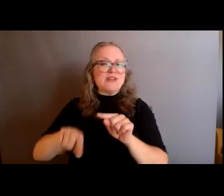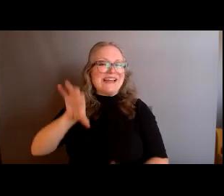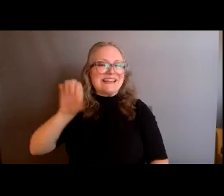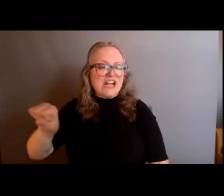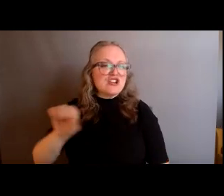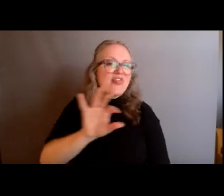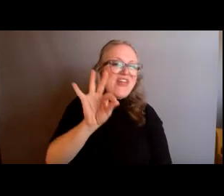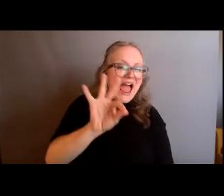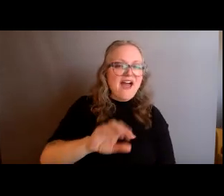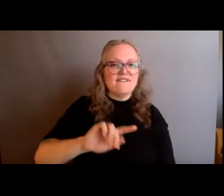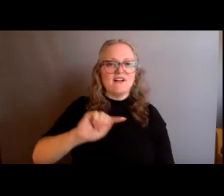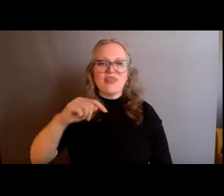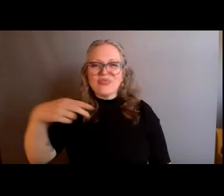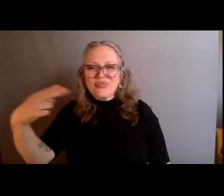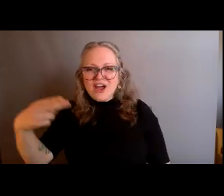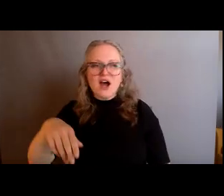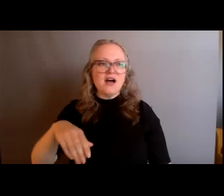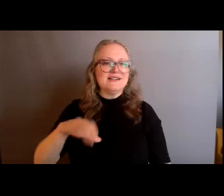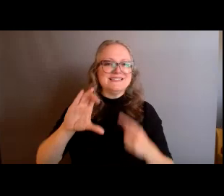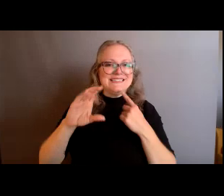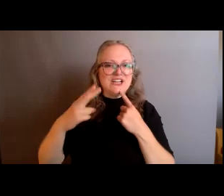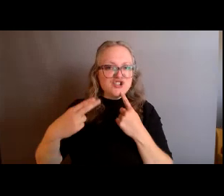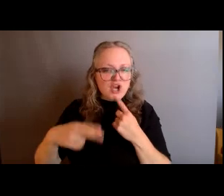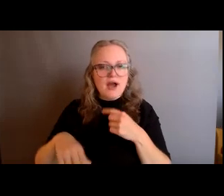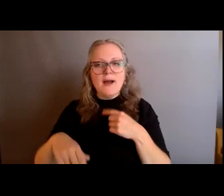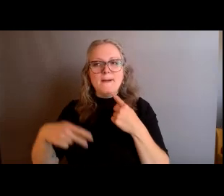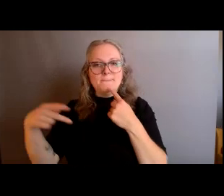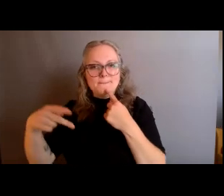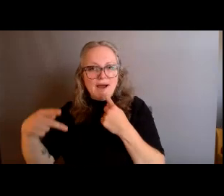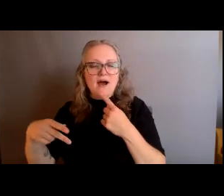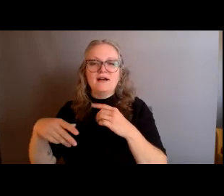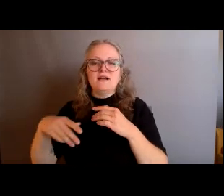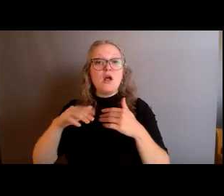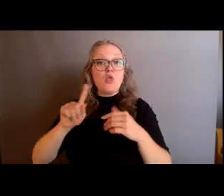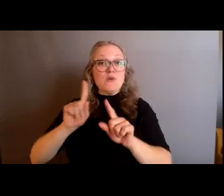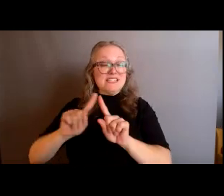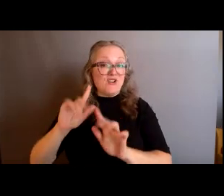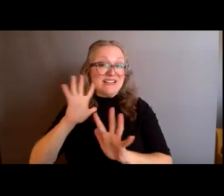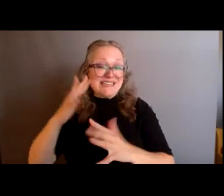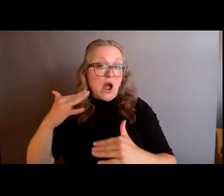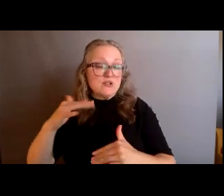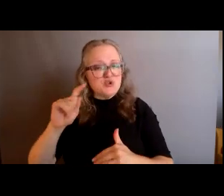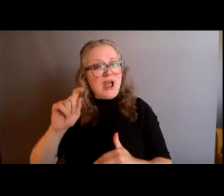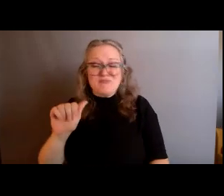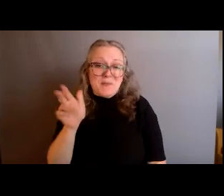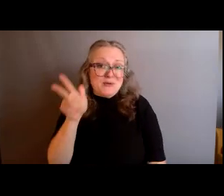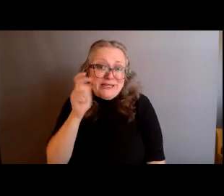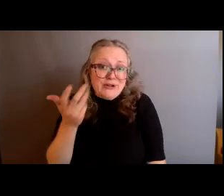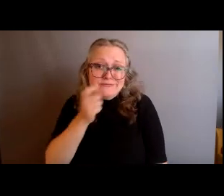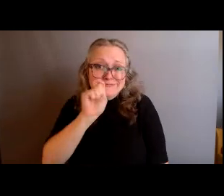SCHP all those sounds you've just got to be able to hear when the hearing loss gets worse.